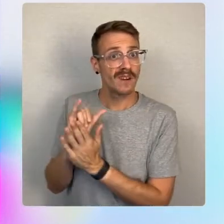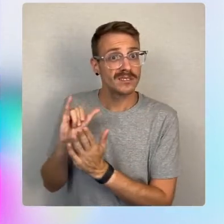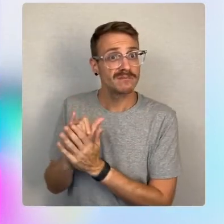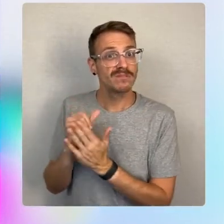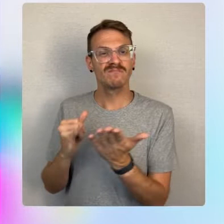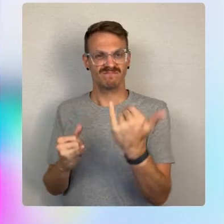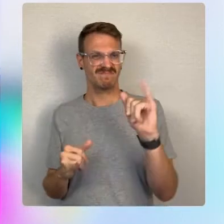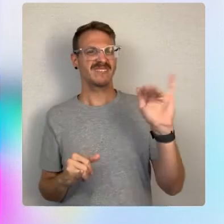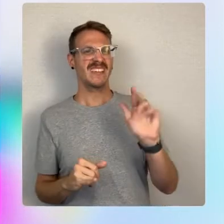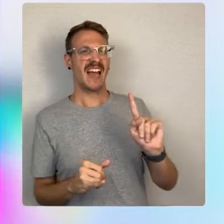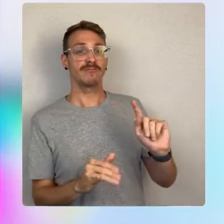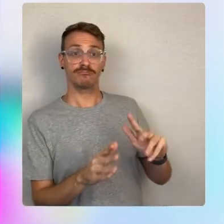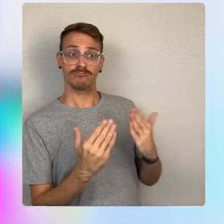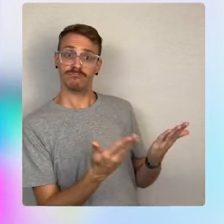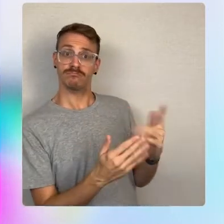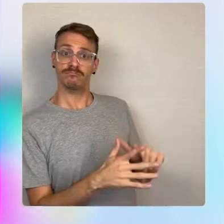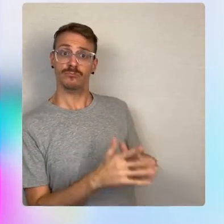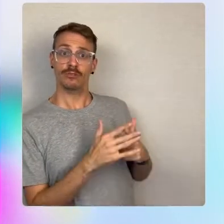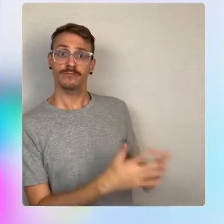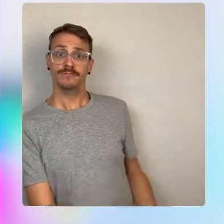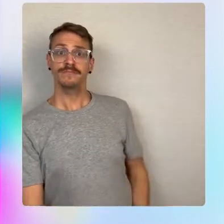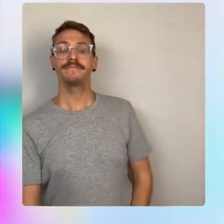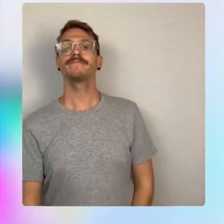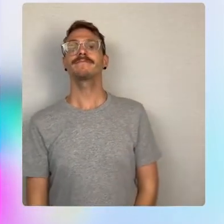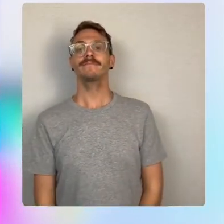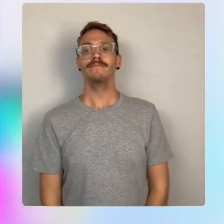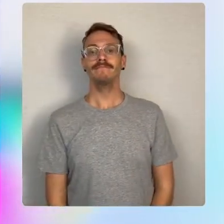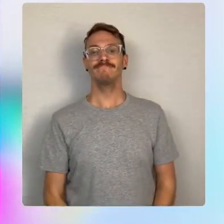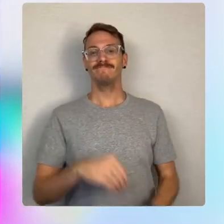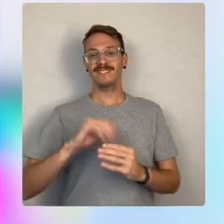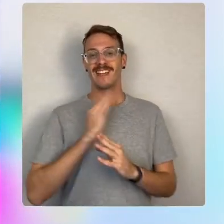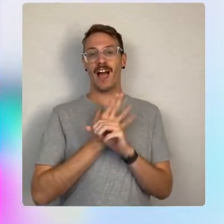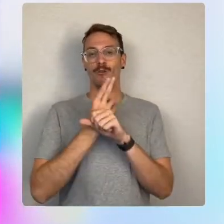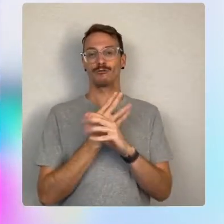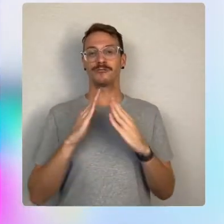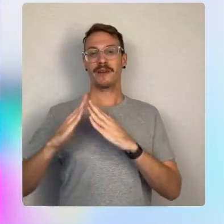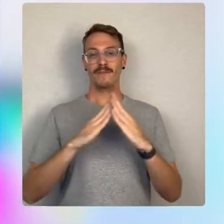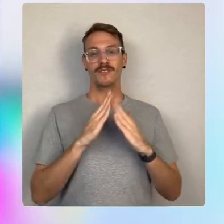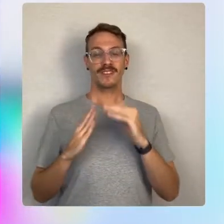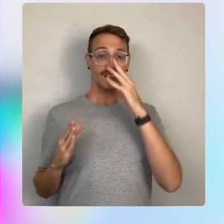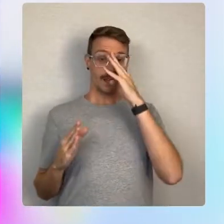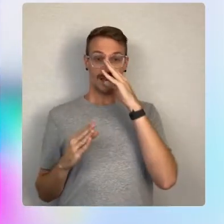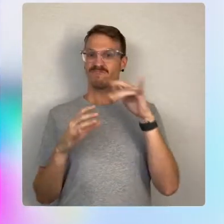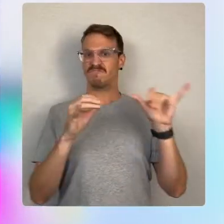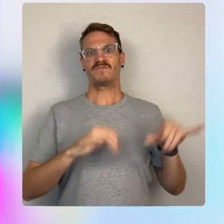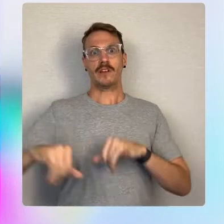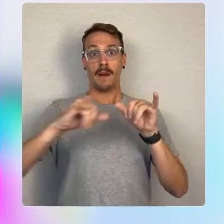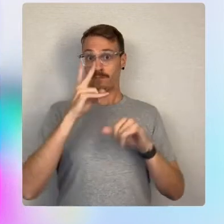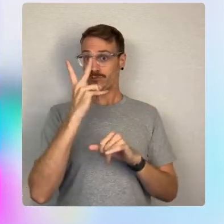I would love Yagiz to kick us off here. In our user community, it's quite common to see our users